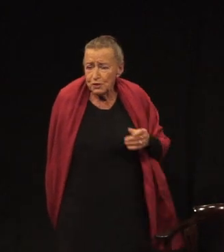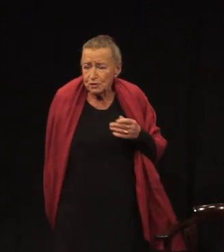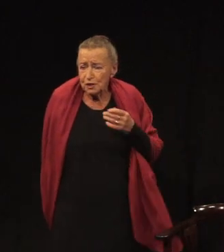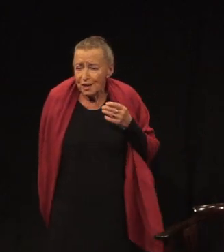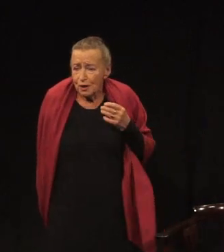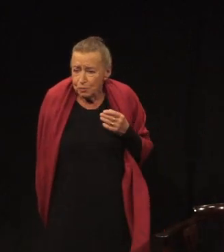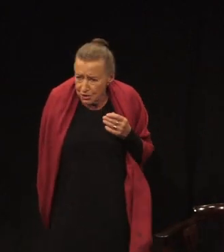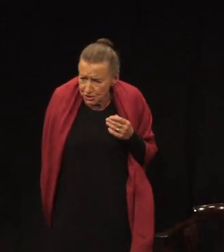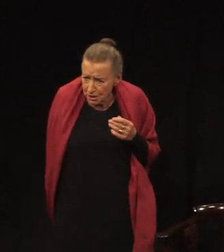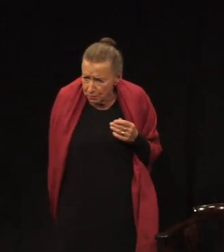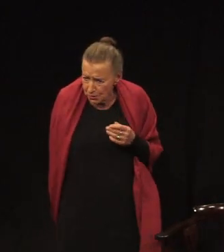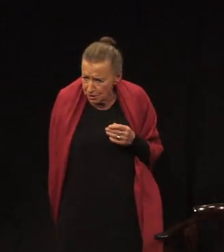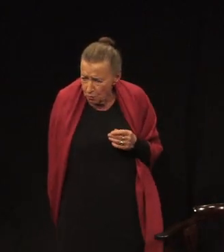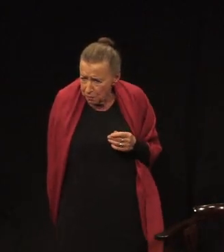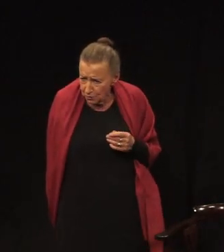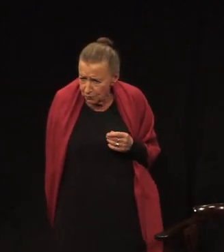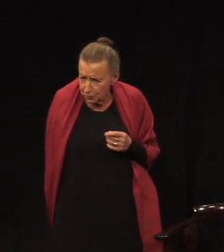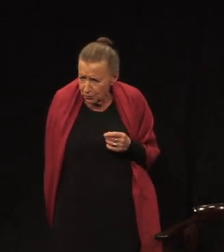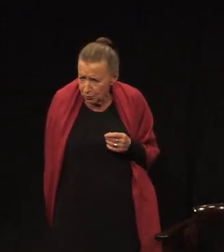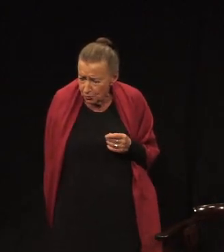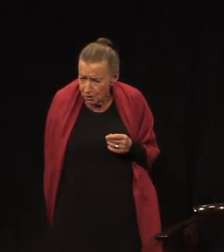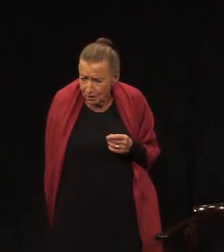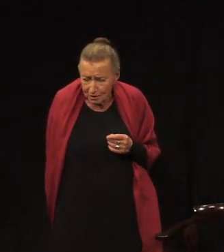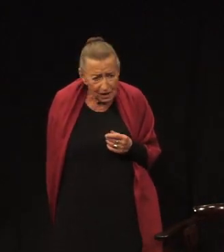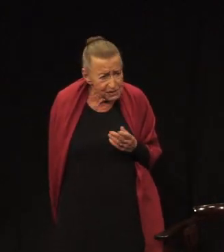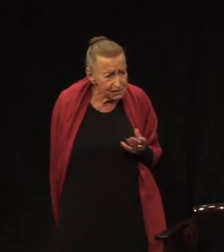once he was familiar with the local gentry,